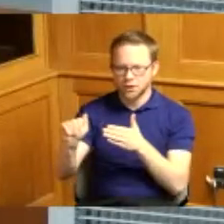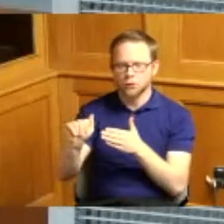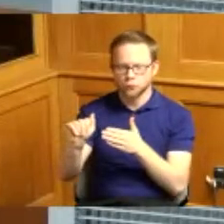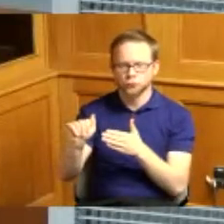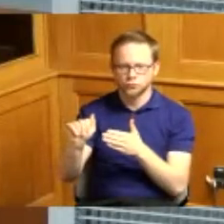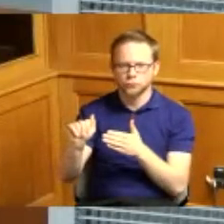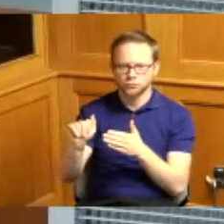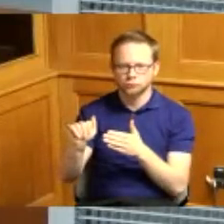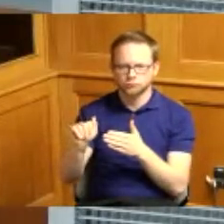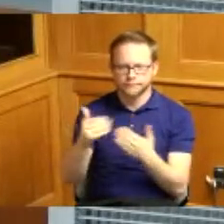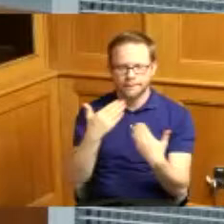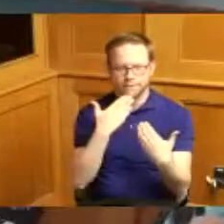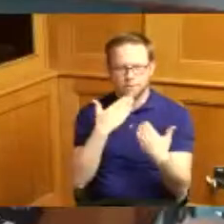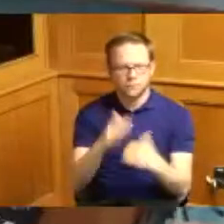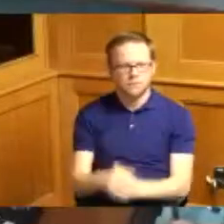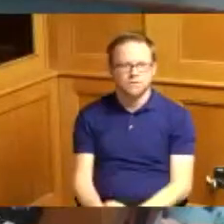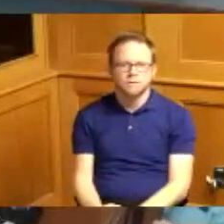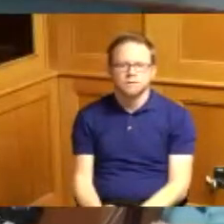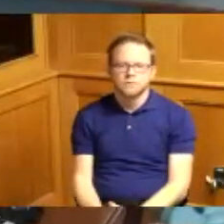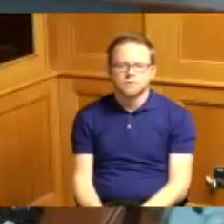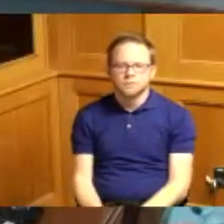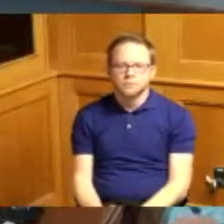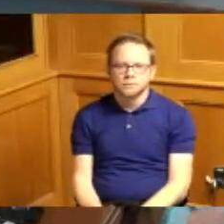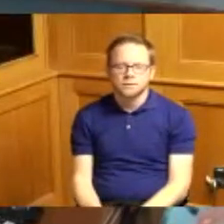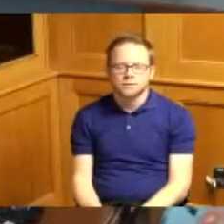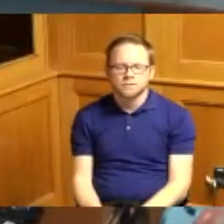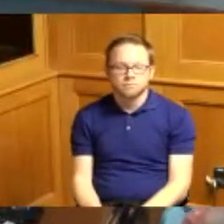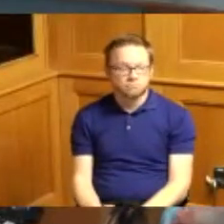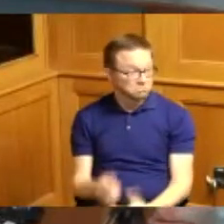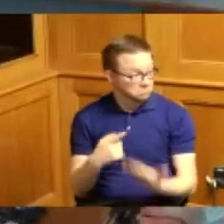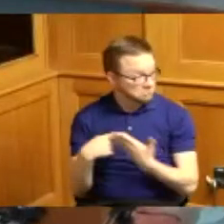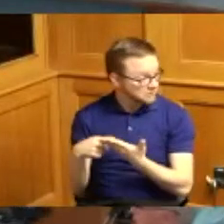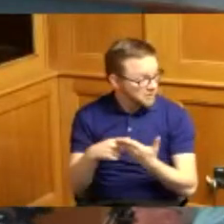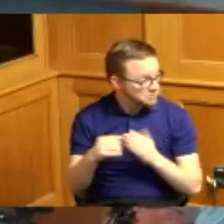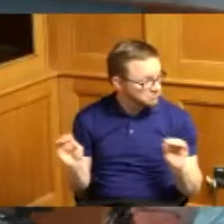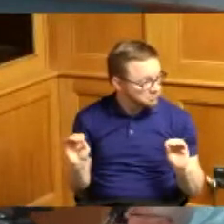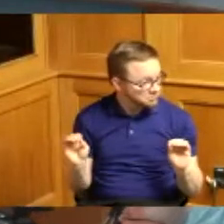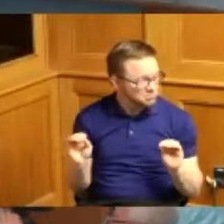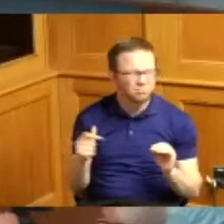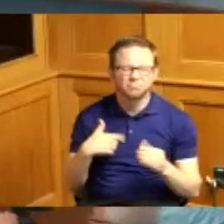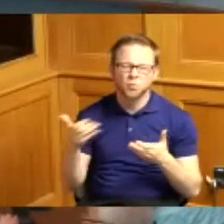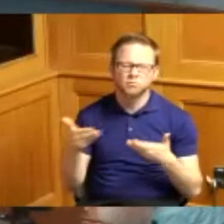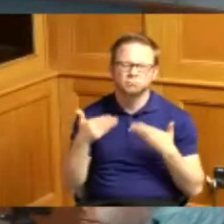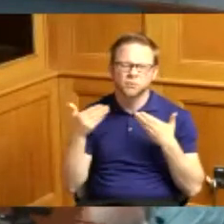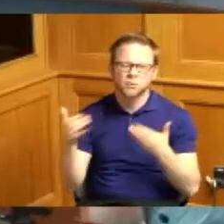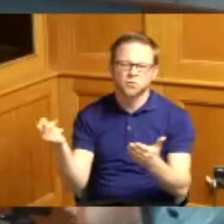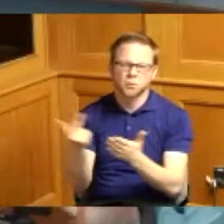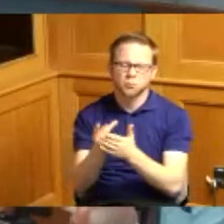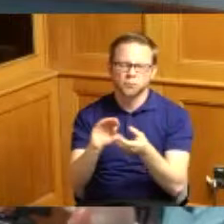okay thank you any uh discussion no I'd like to make a motion to prove item too